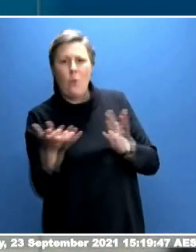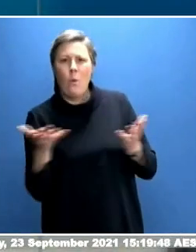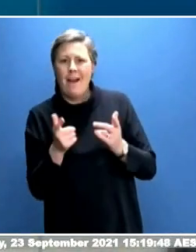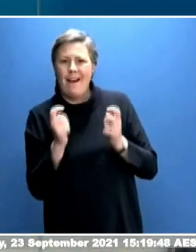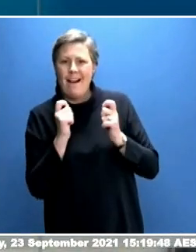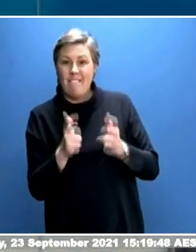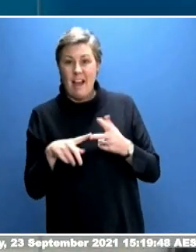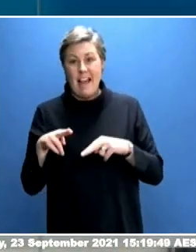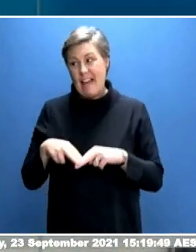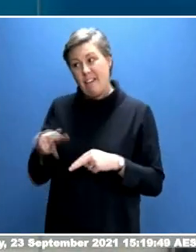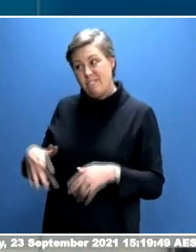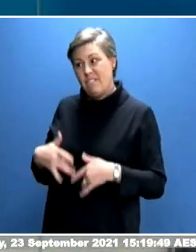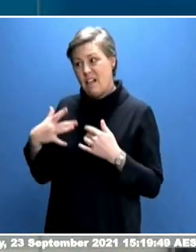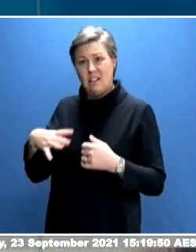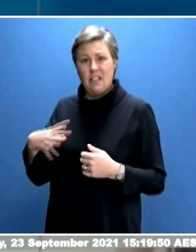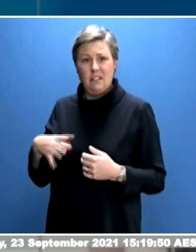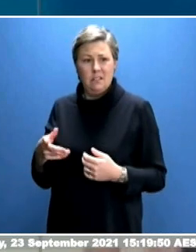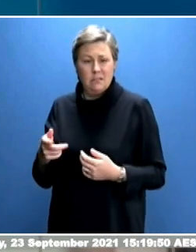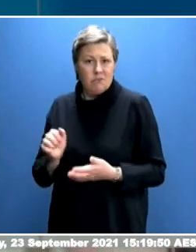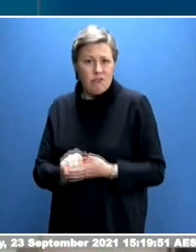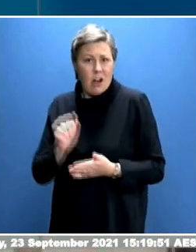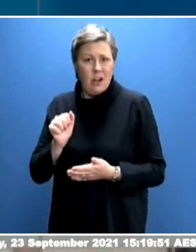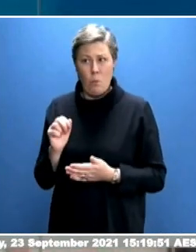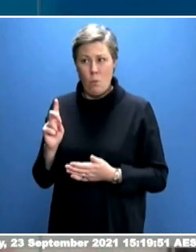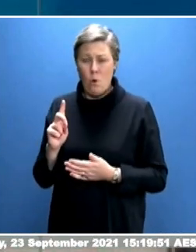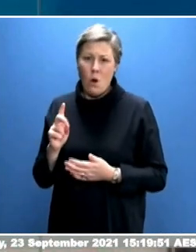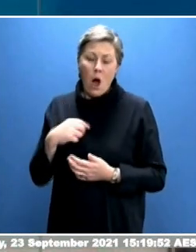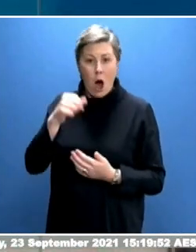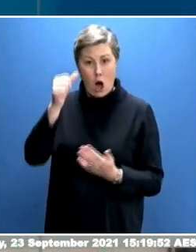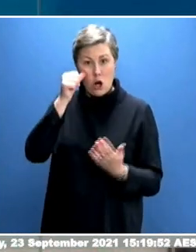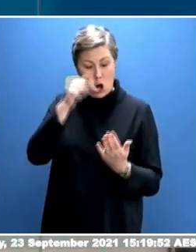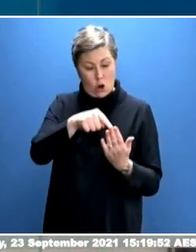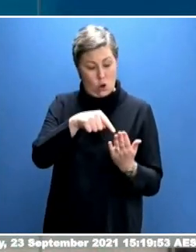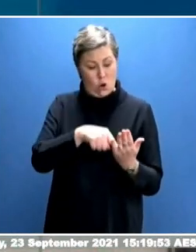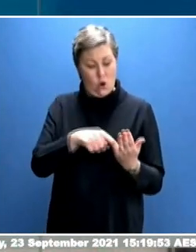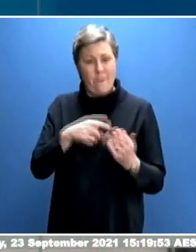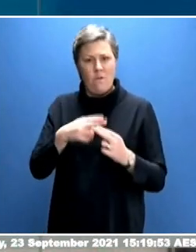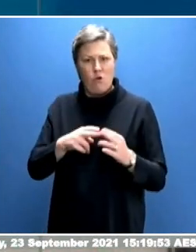think that's the intent of the program. Yes, not eligible for Secure Care and yes, Secure Care wouldn't